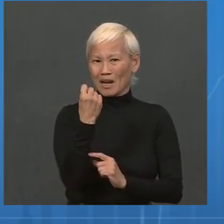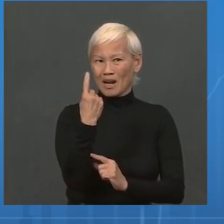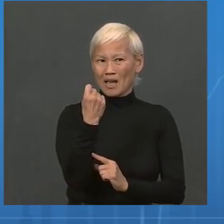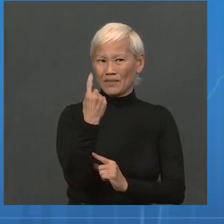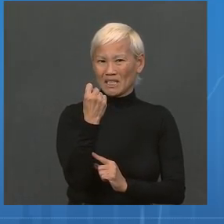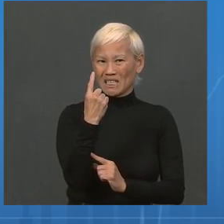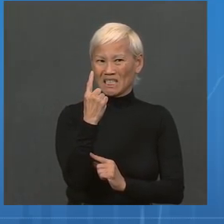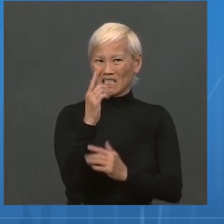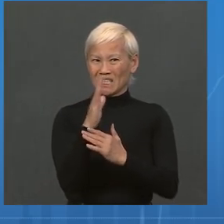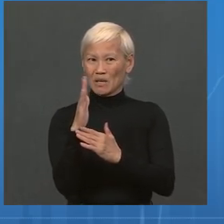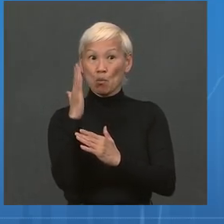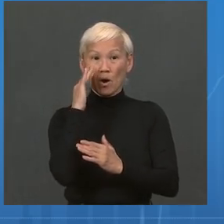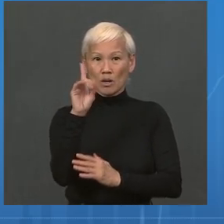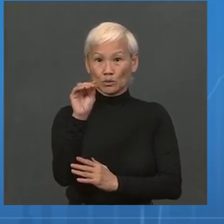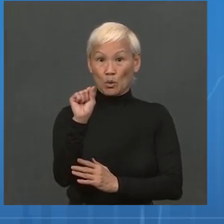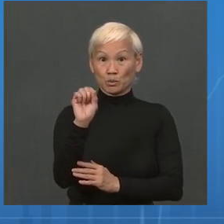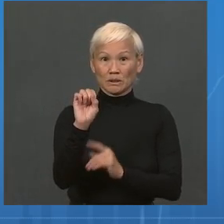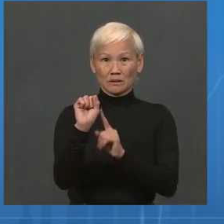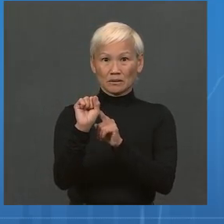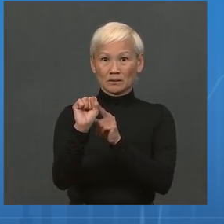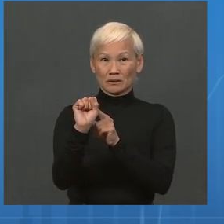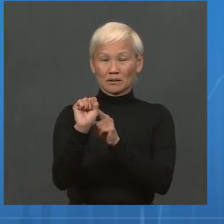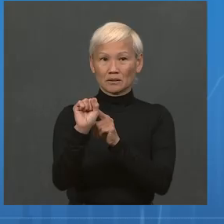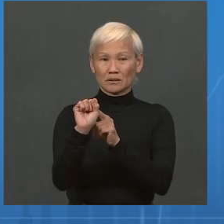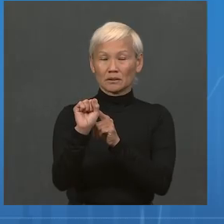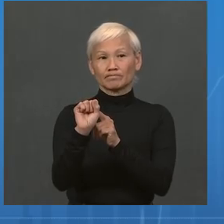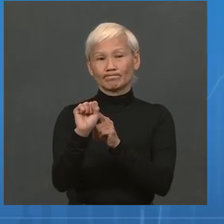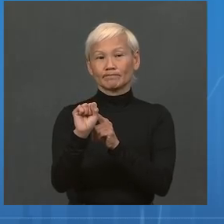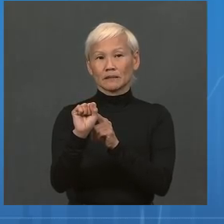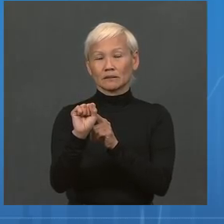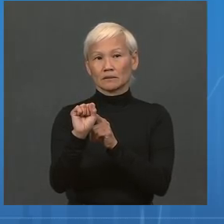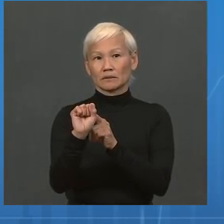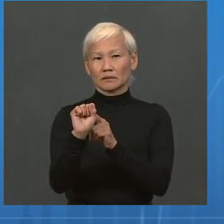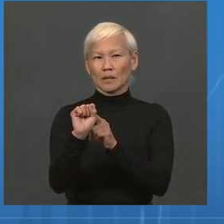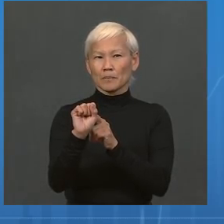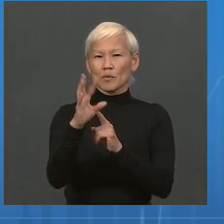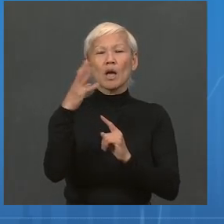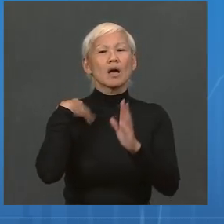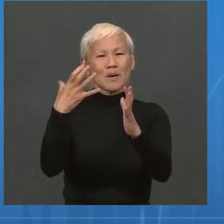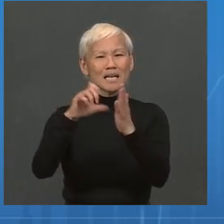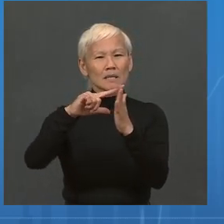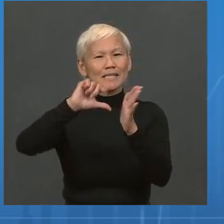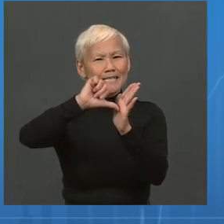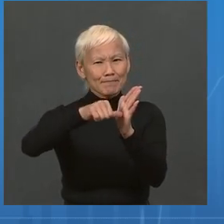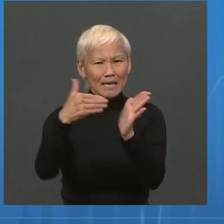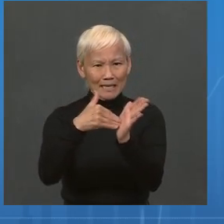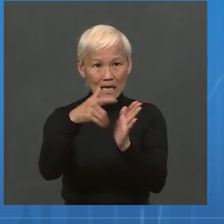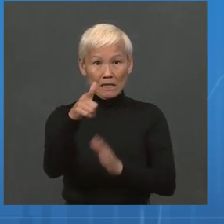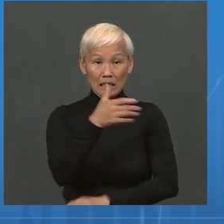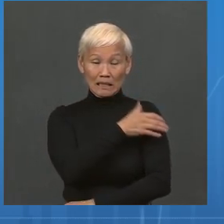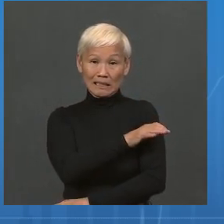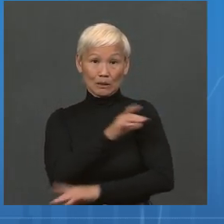to a lower dose -- one third of the dose. And I do want to highlight that in the clinical trials that Dr. Fauci noted,